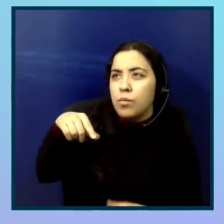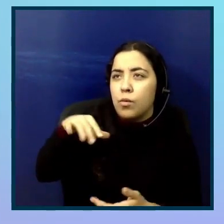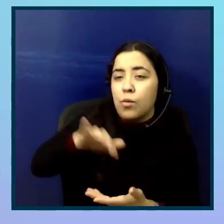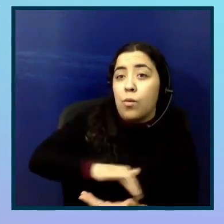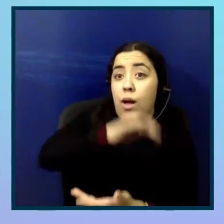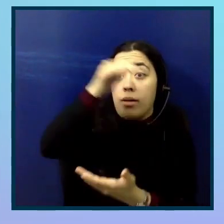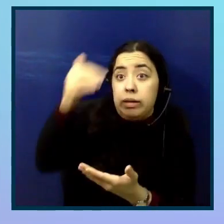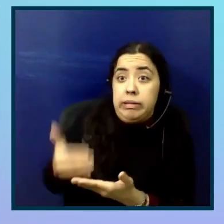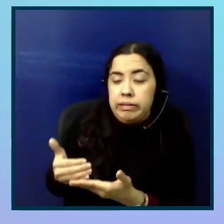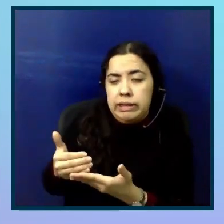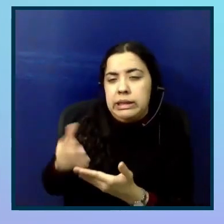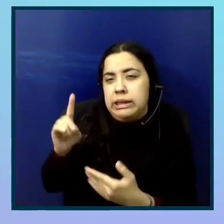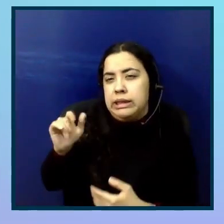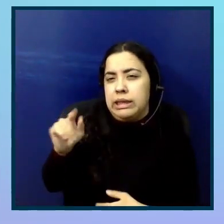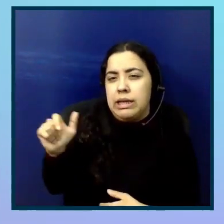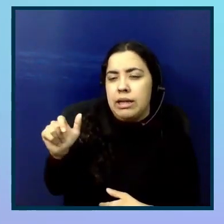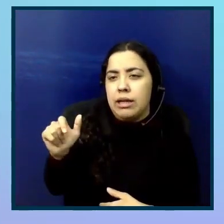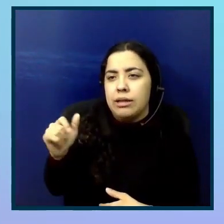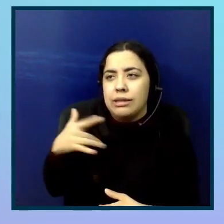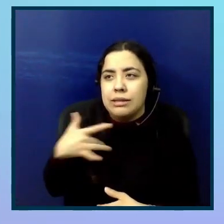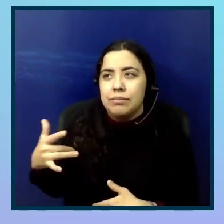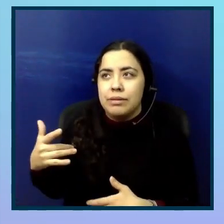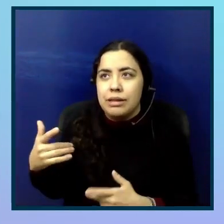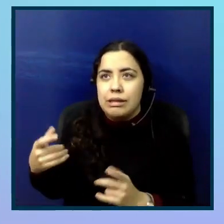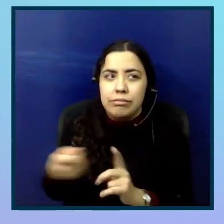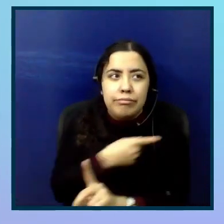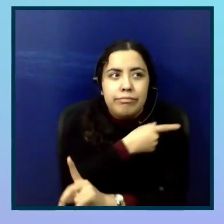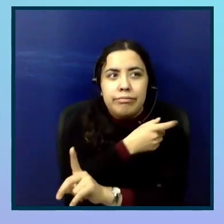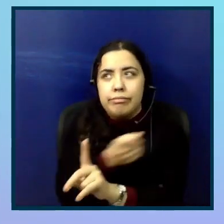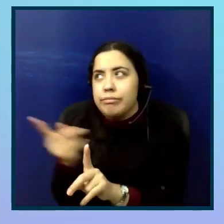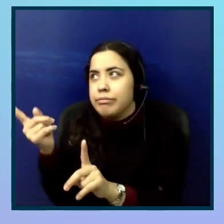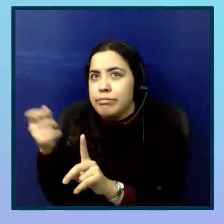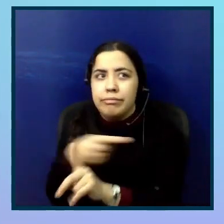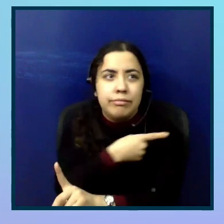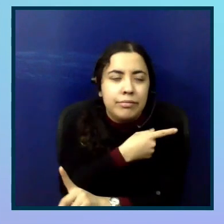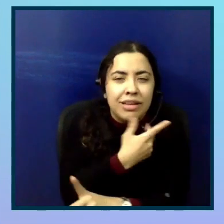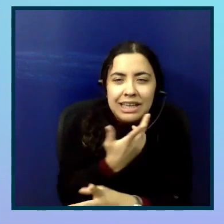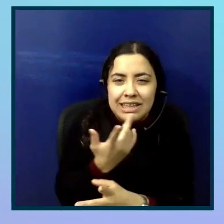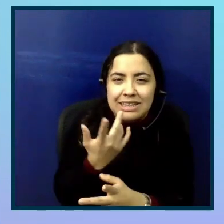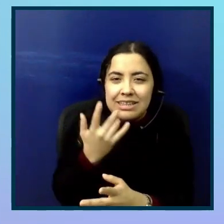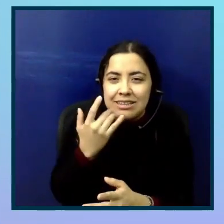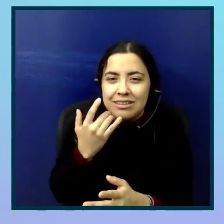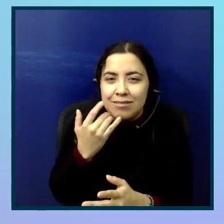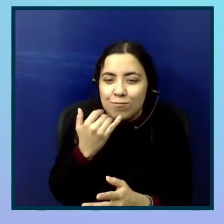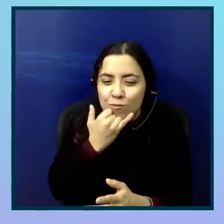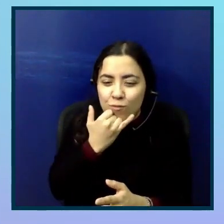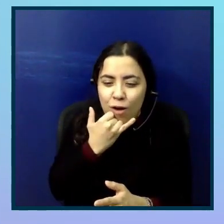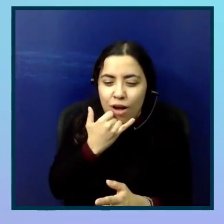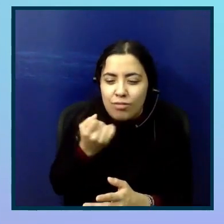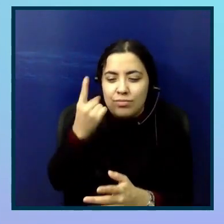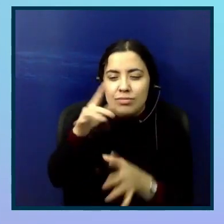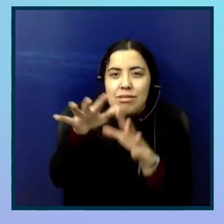when it comes to accessibility because it's so nuanced. And I think that when you look at accessibility